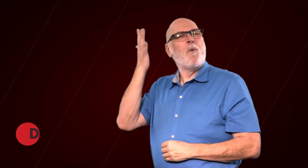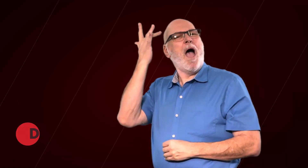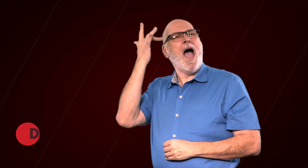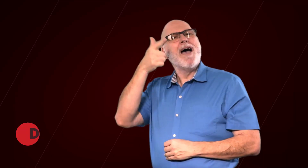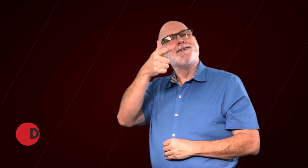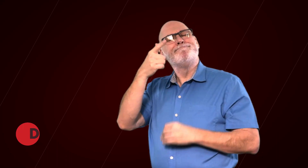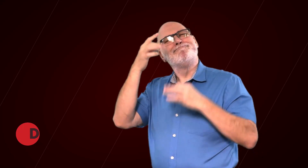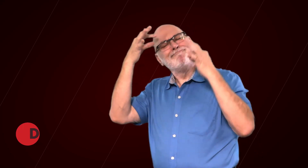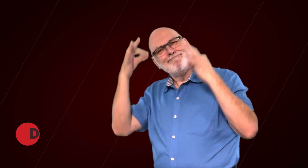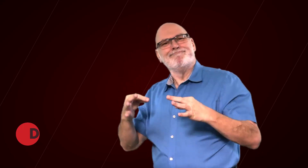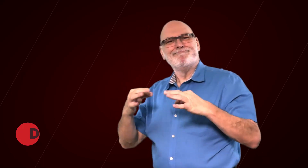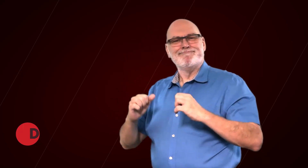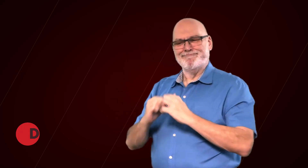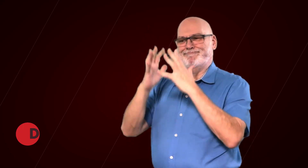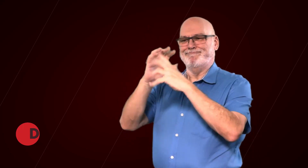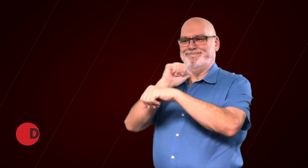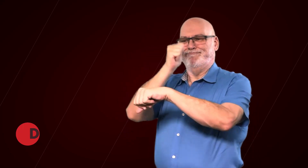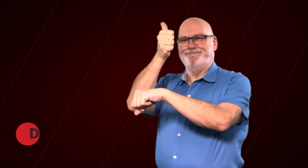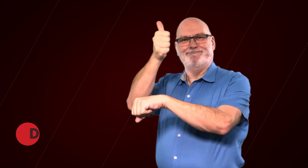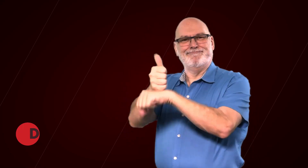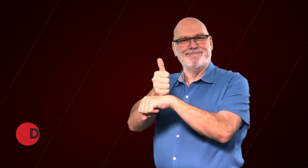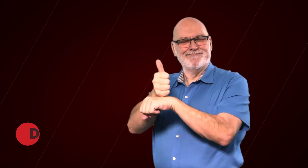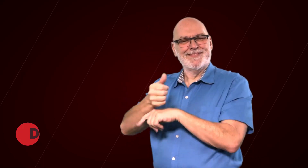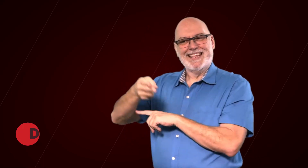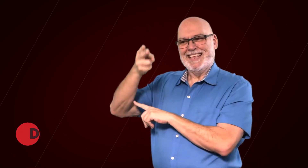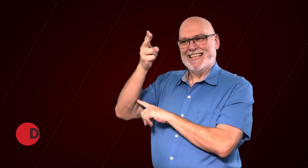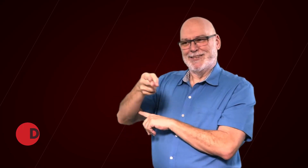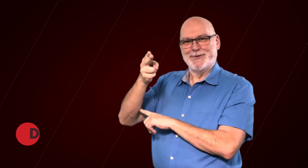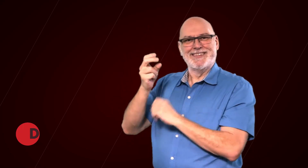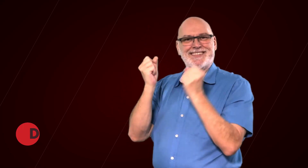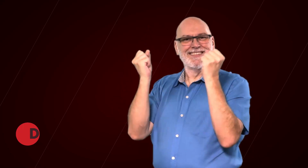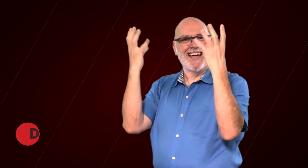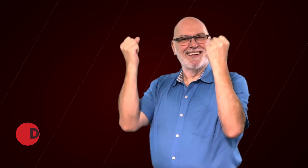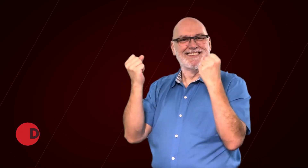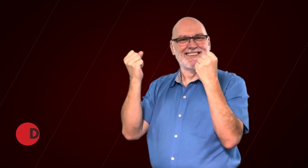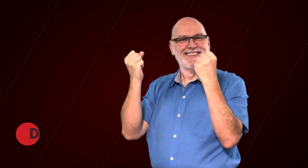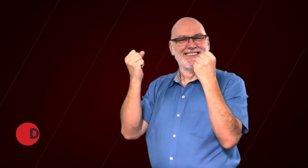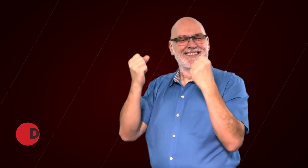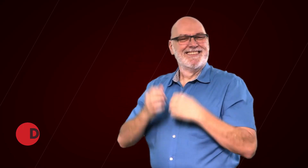[Anselmo]: Why did you launch HistorySign?